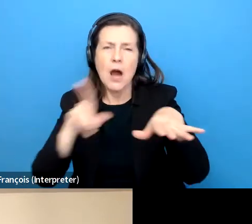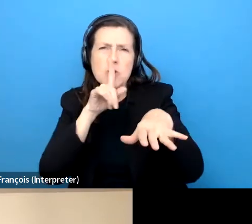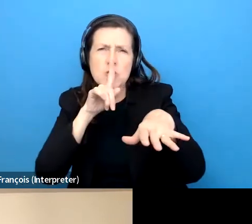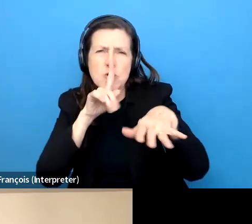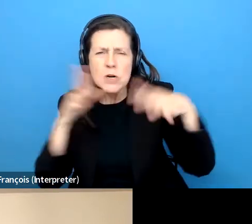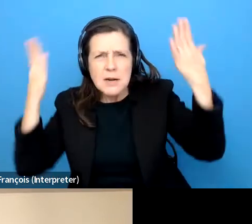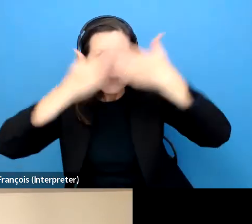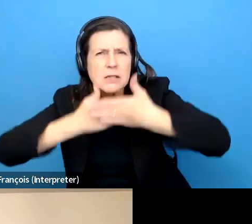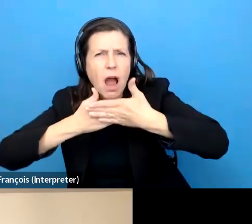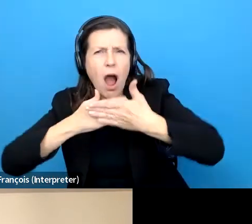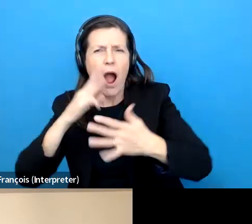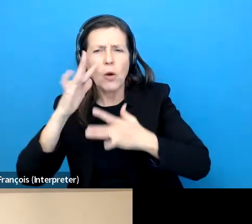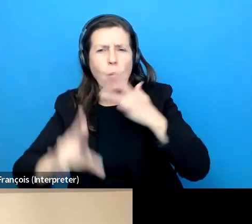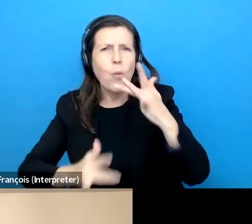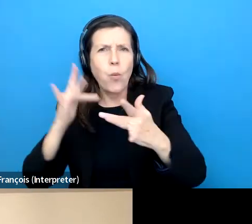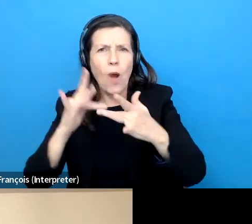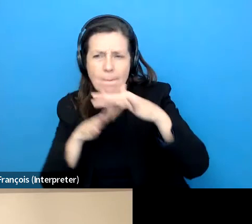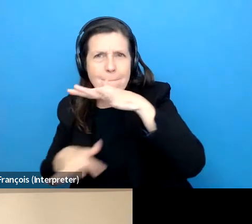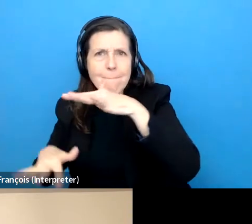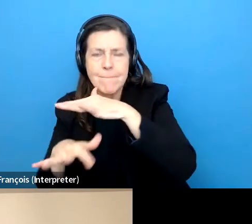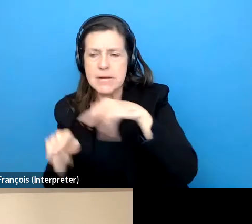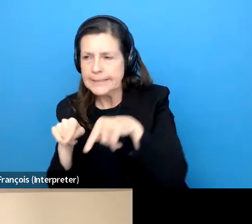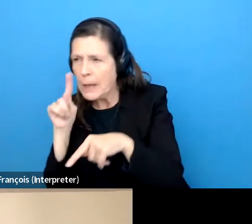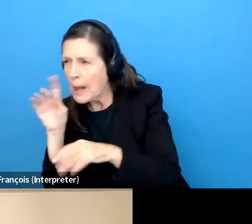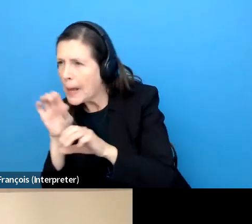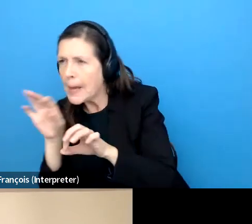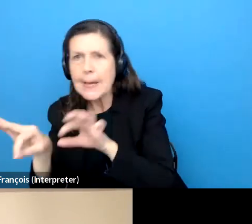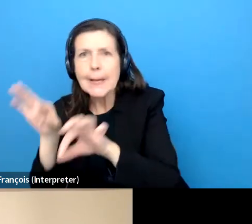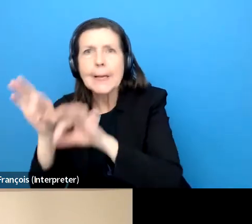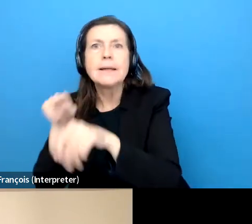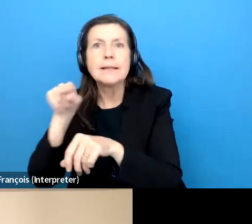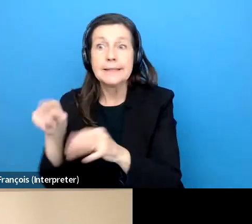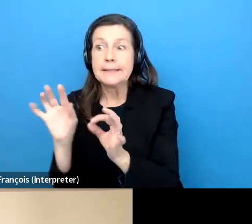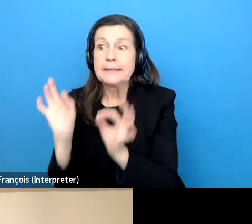easy access to potential victims thus increase their vulnerability,